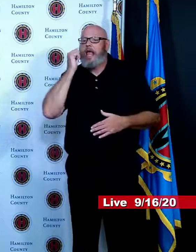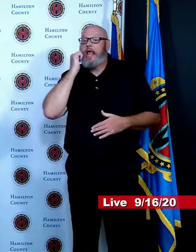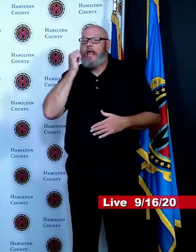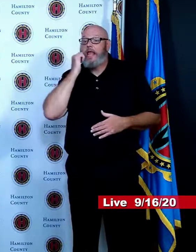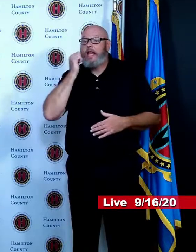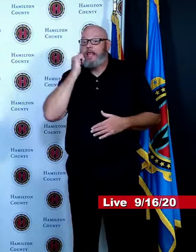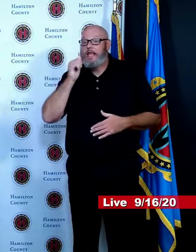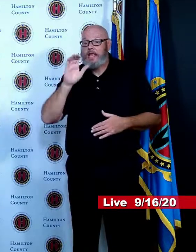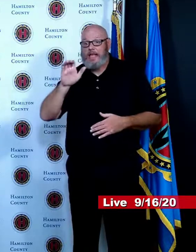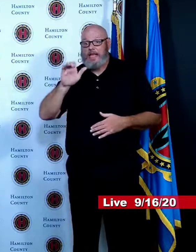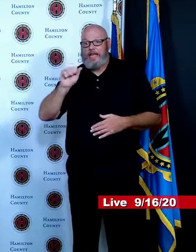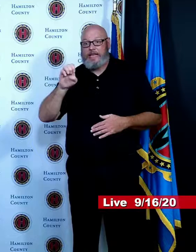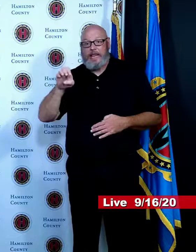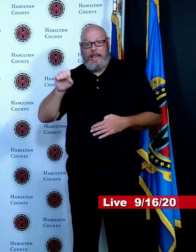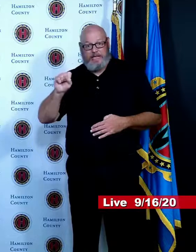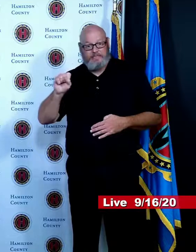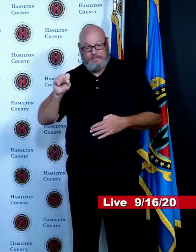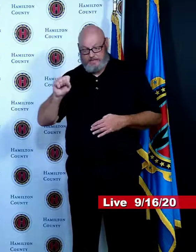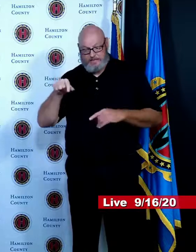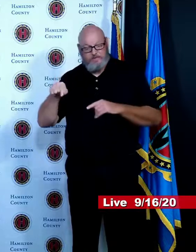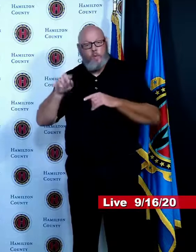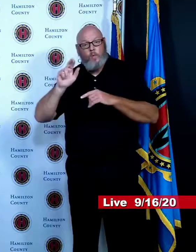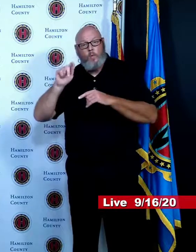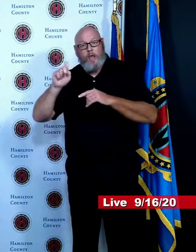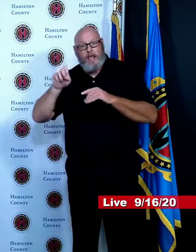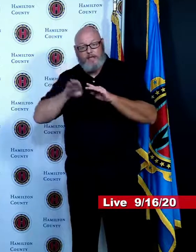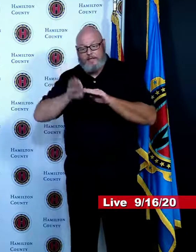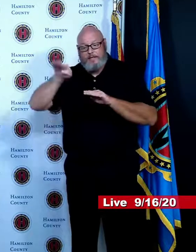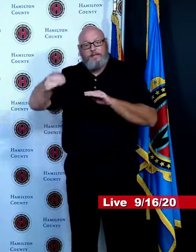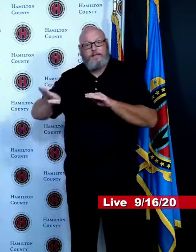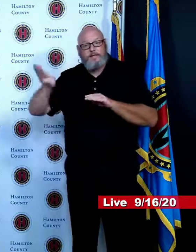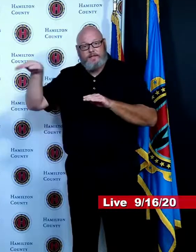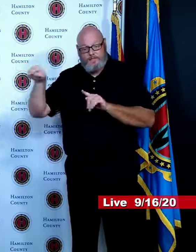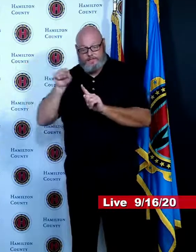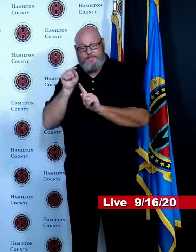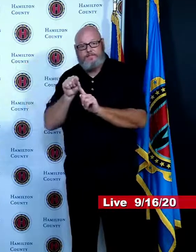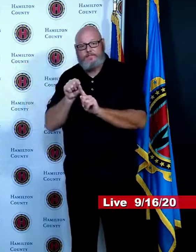roughly around that probably the biggest contributor to that